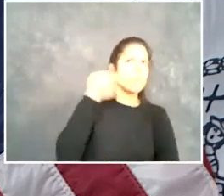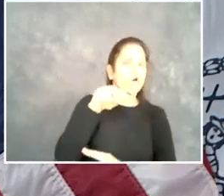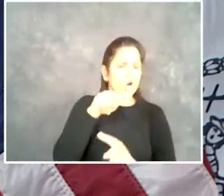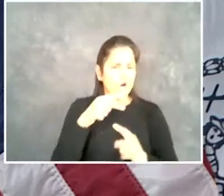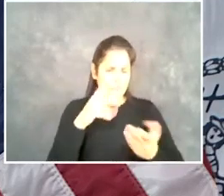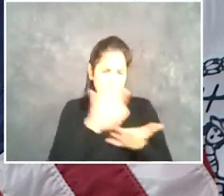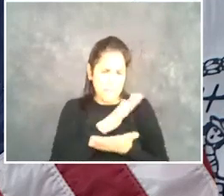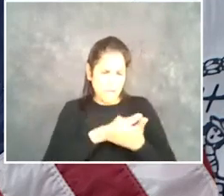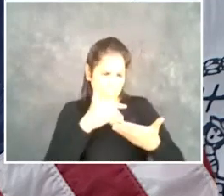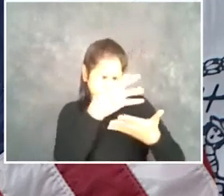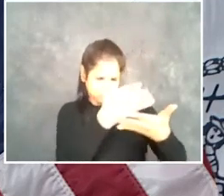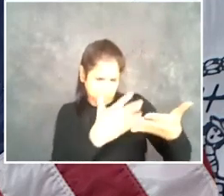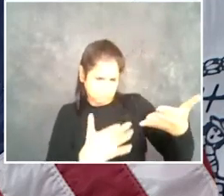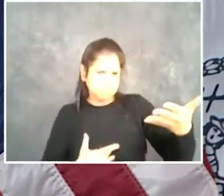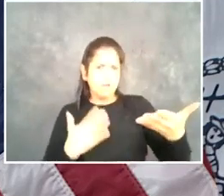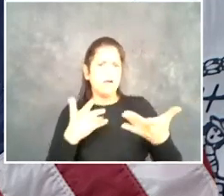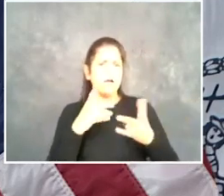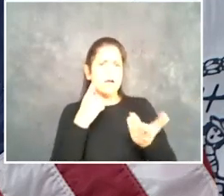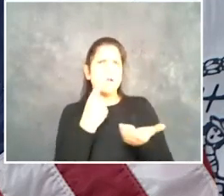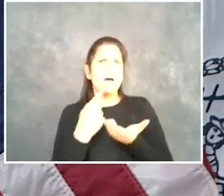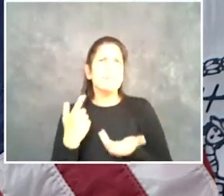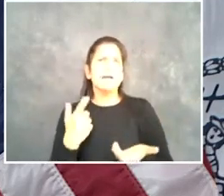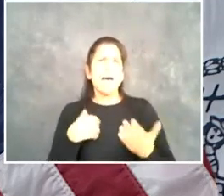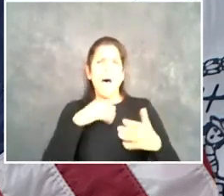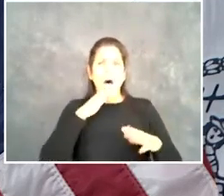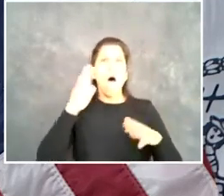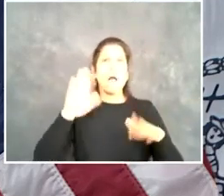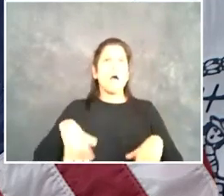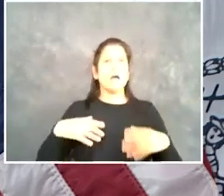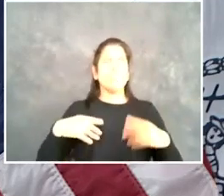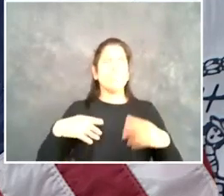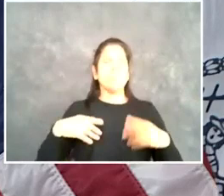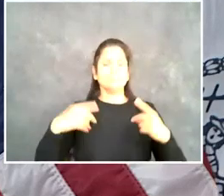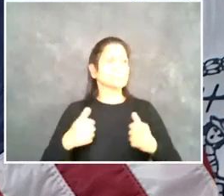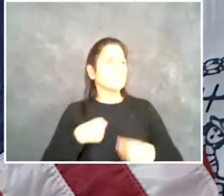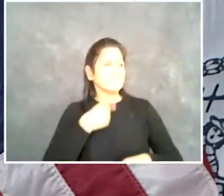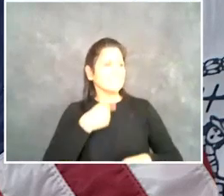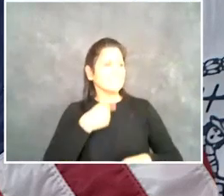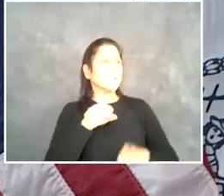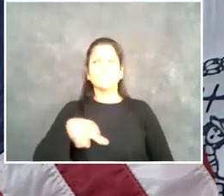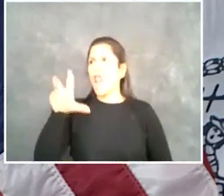SAME REALITIES. I DON'T WANT TO GIVE YOU A FIRM ANSWER TODAY. IT WILL BE DISCUSSED IN THE